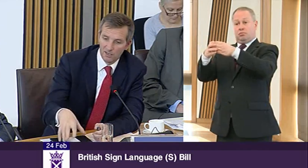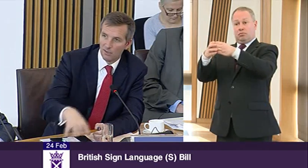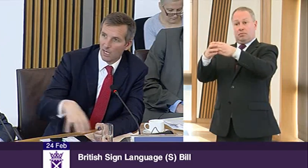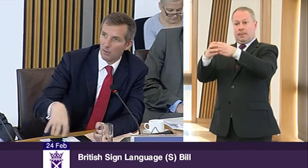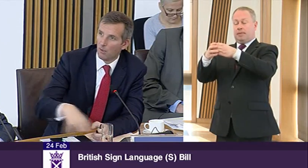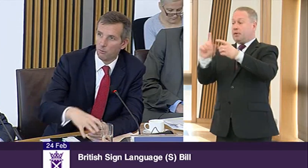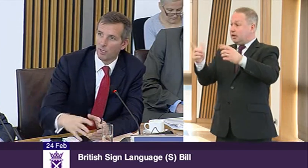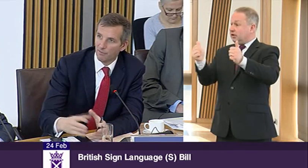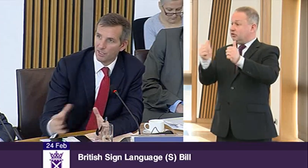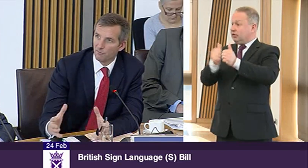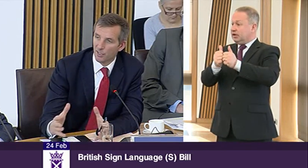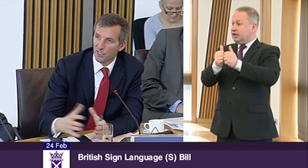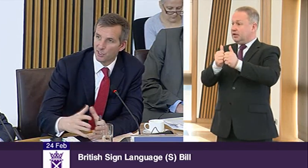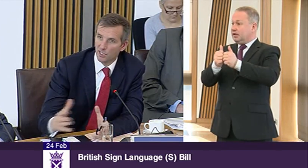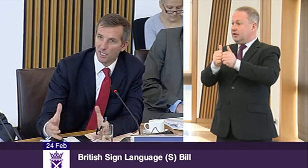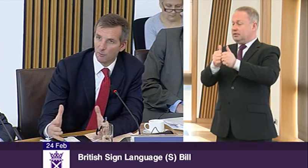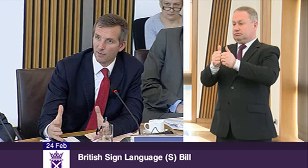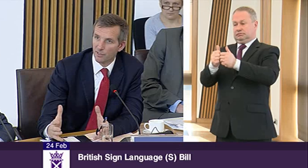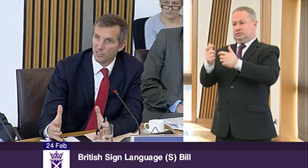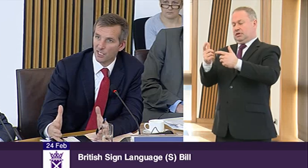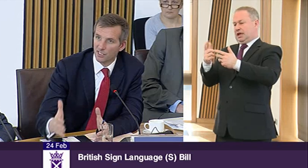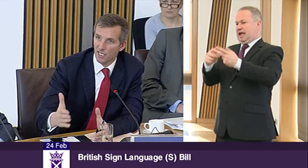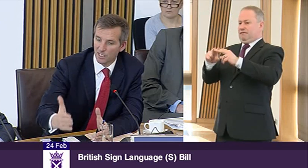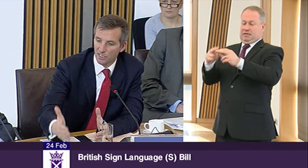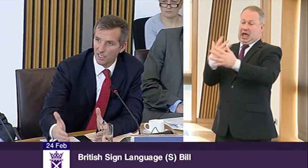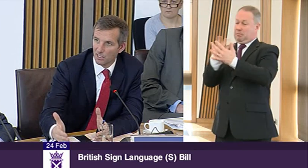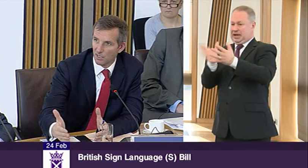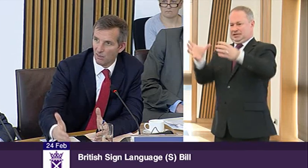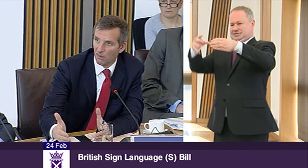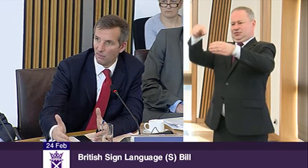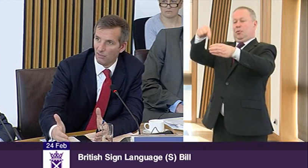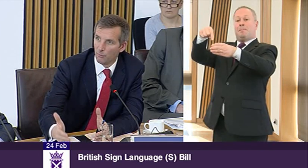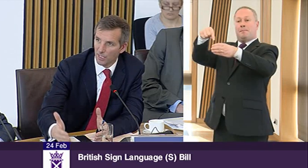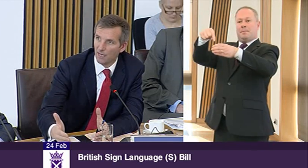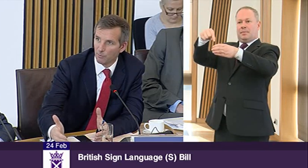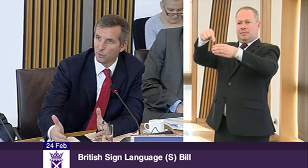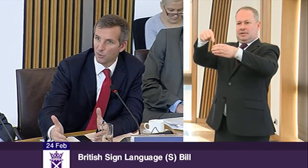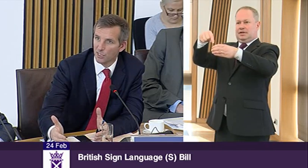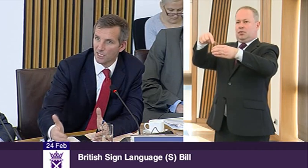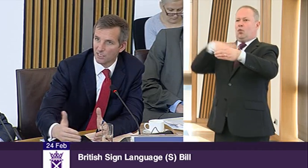BSL community that, whatever the configuration or size of the group, they, as service users,